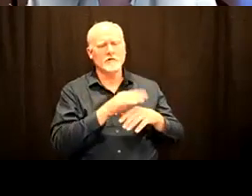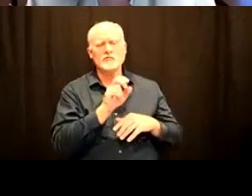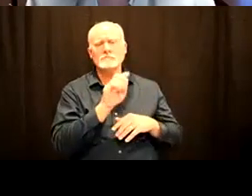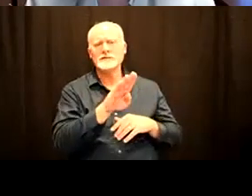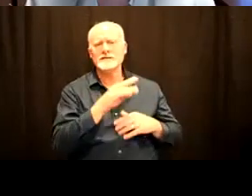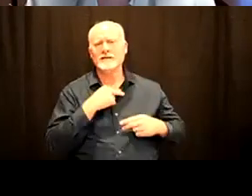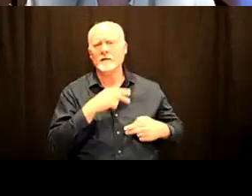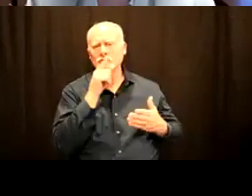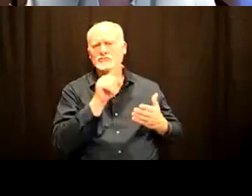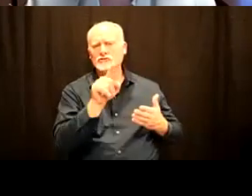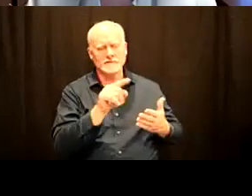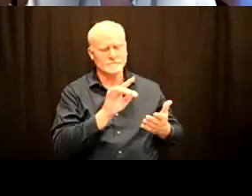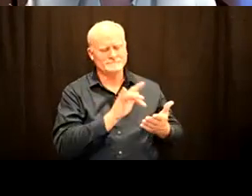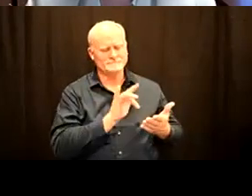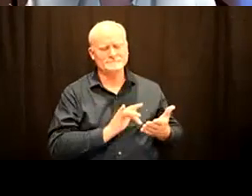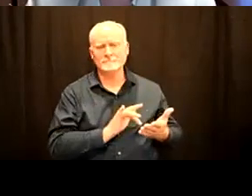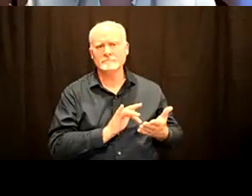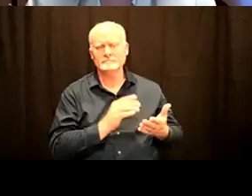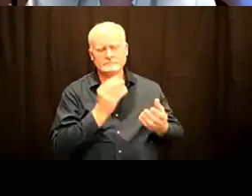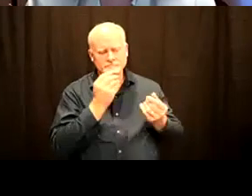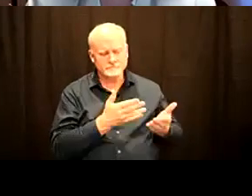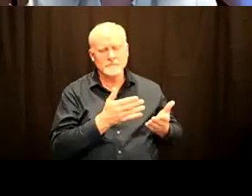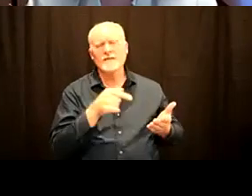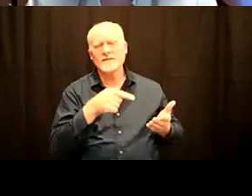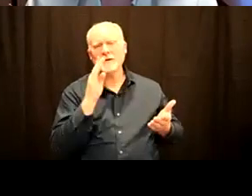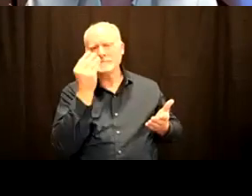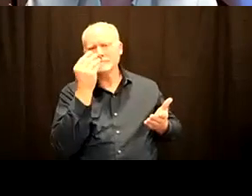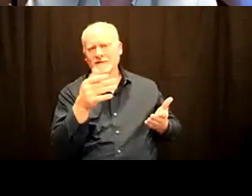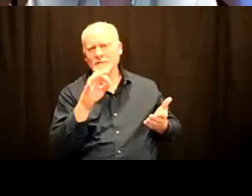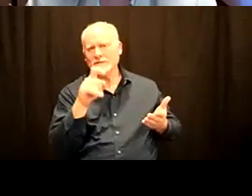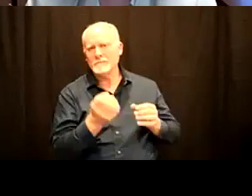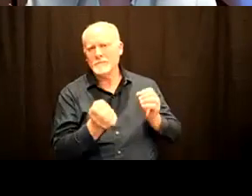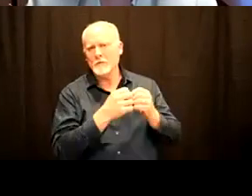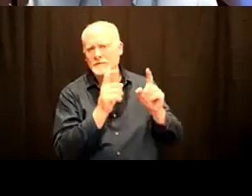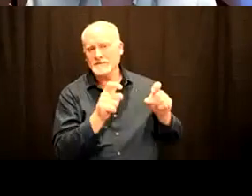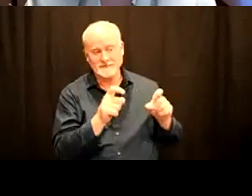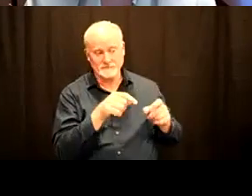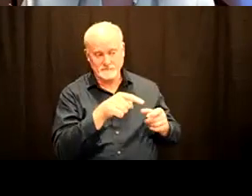exposure form for evaluation by employee health if you're referred for testing you'll be contacted by